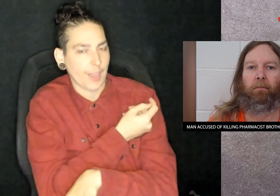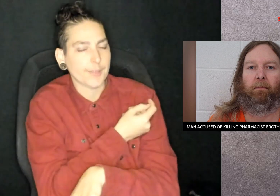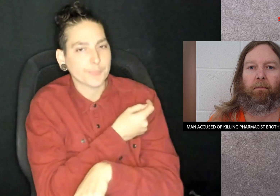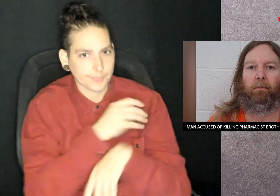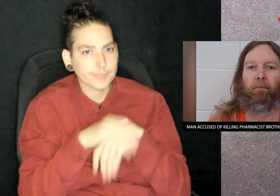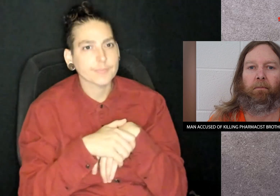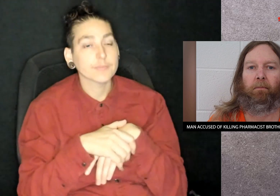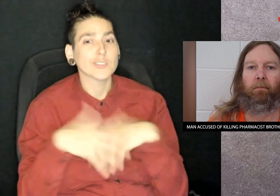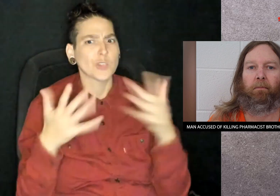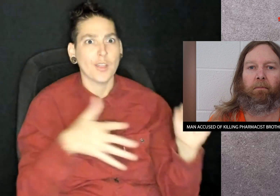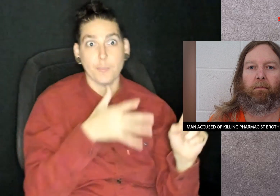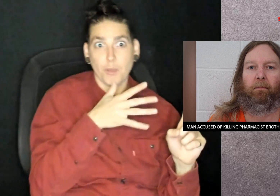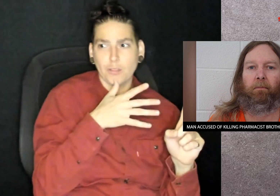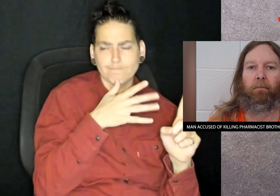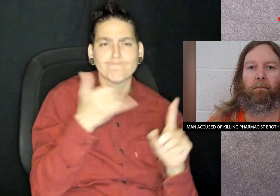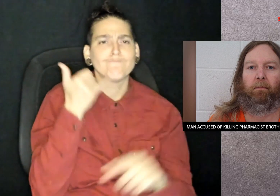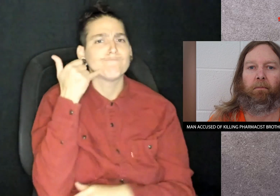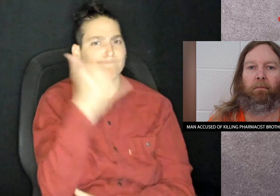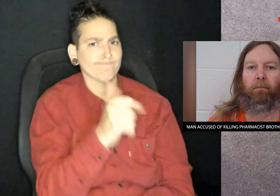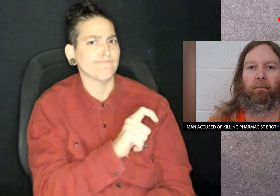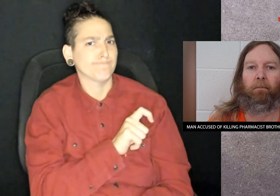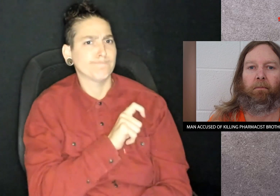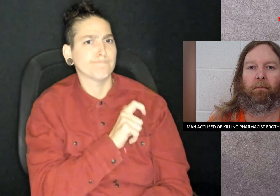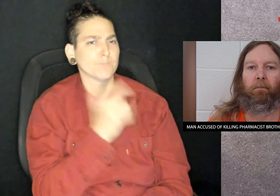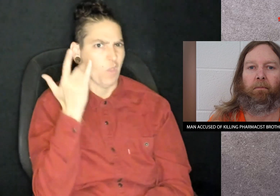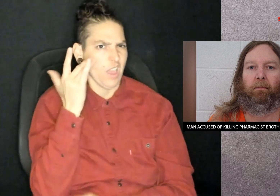so she called police over his mental stability